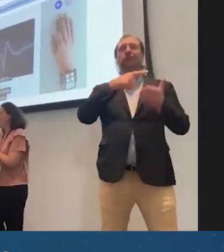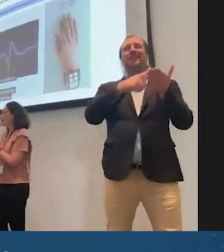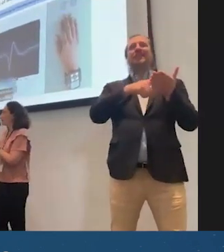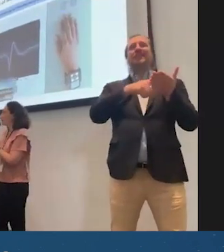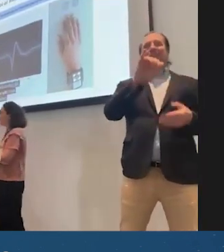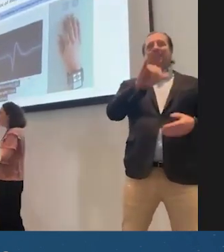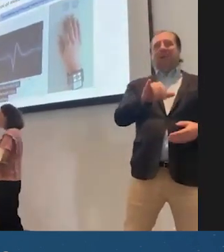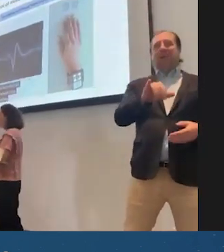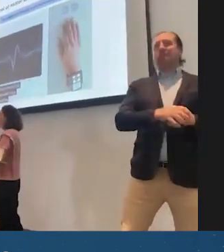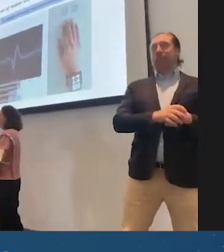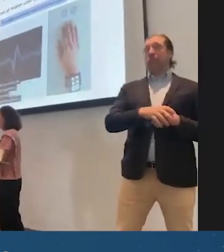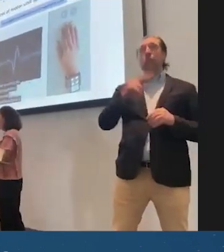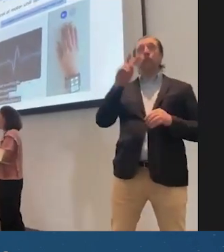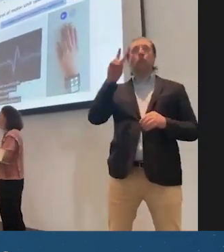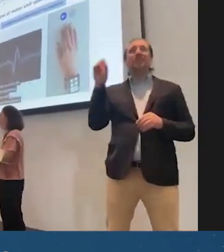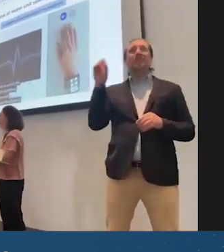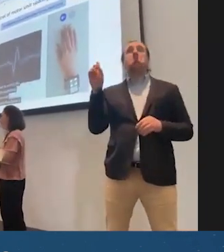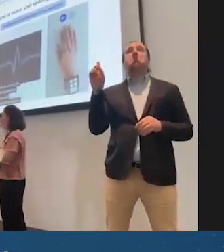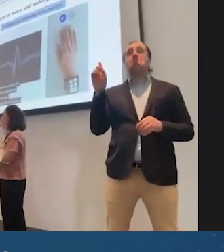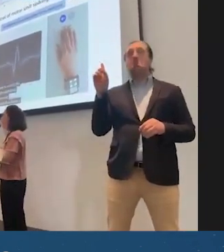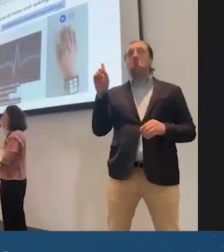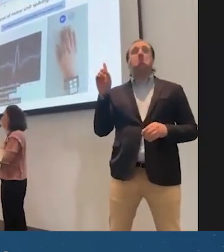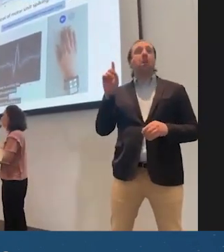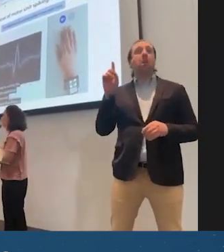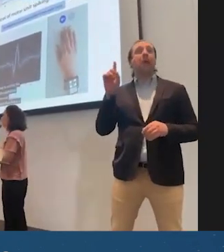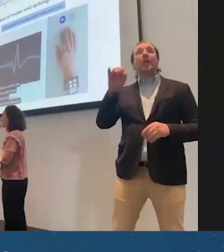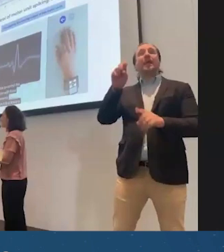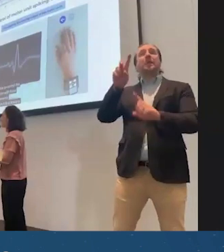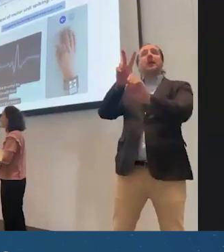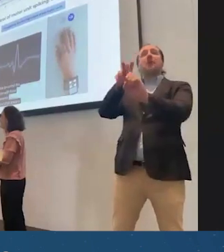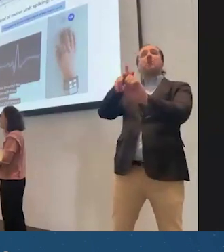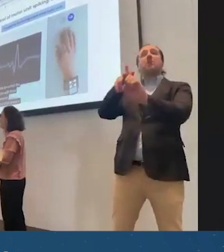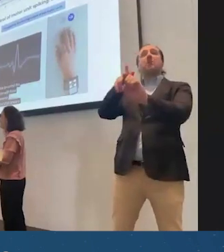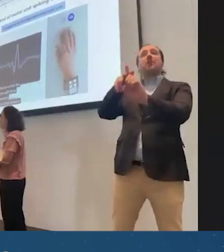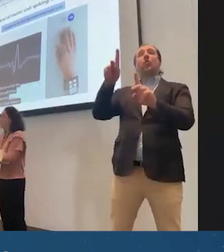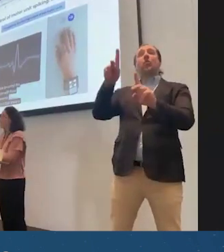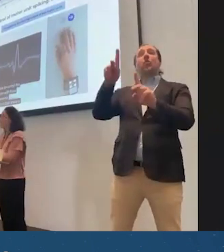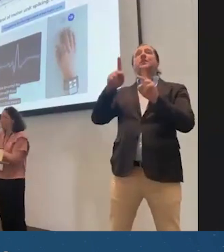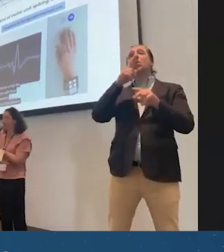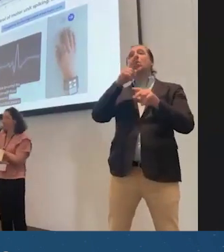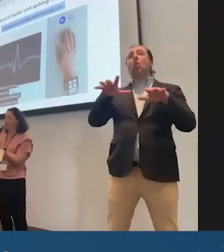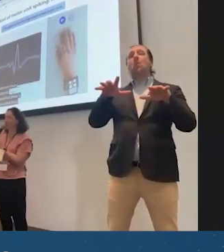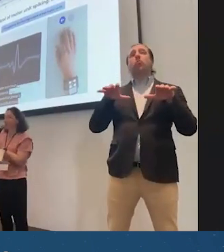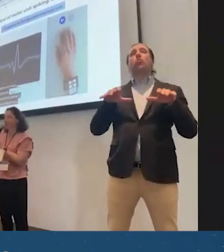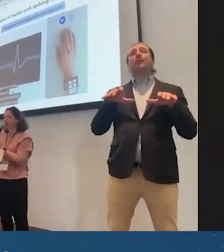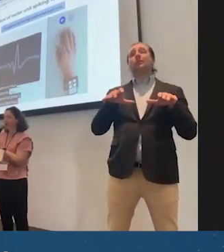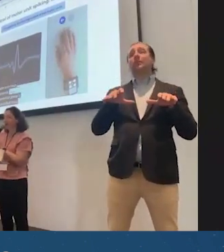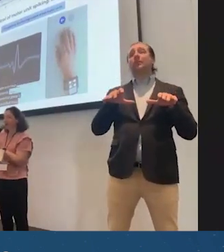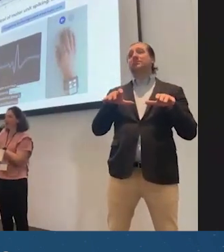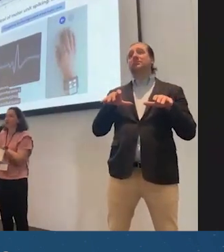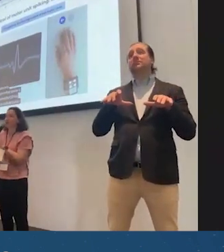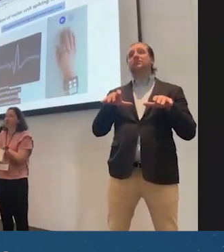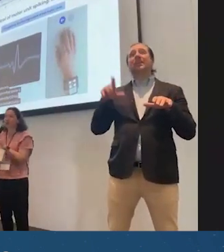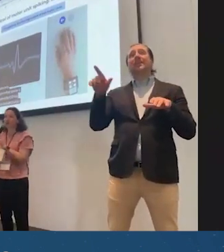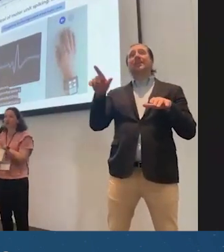So you've seen how that could be applied for folks with paralysis. But there's other explorations as well in